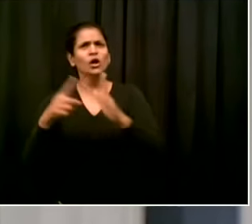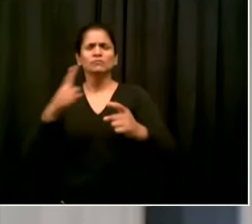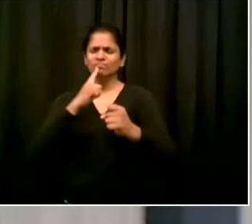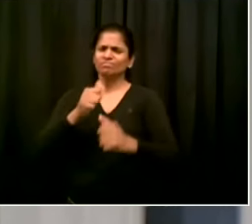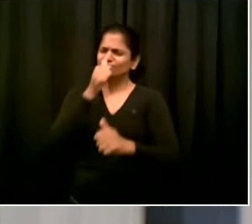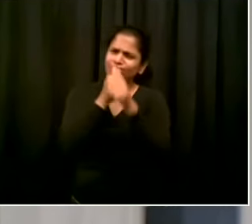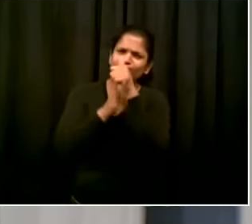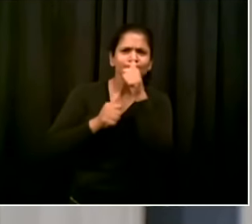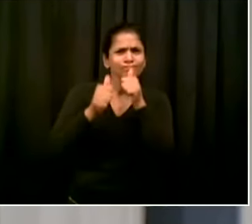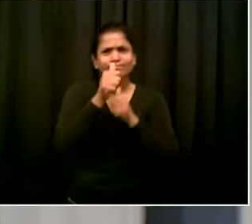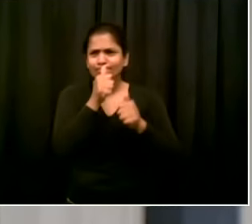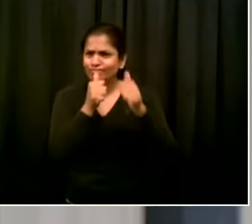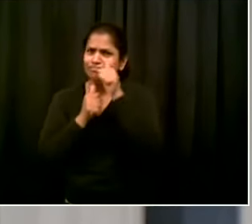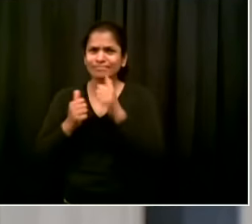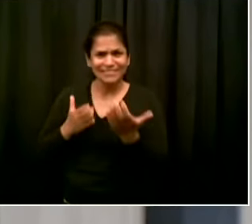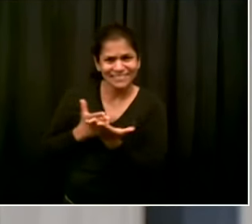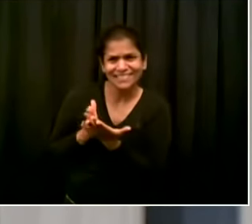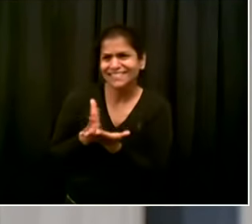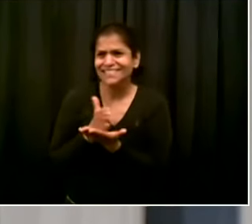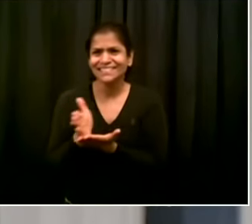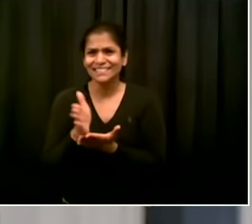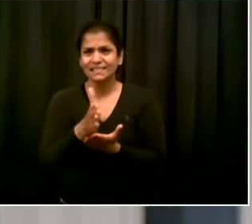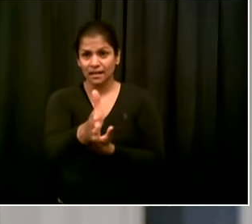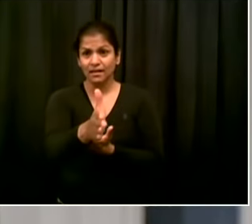TO VISIT FAMILIES AT THE ISLAD NSCHOOL